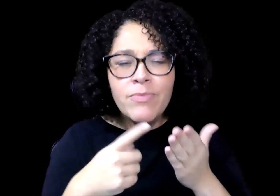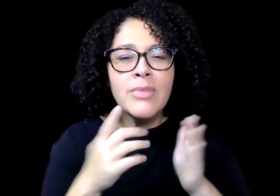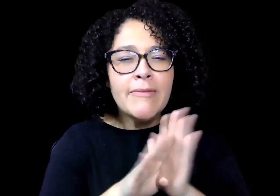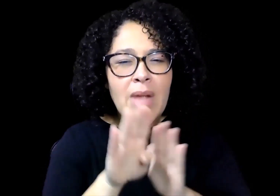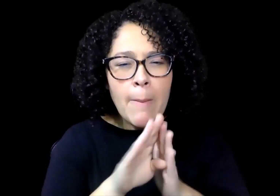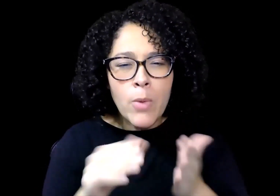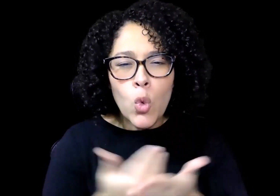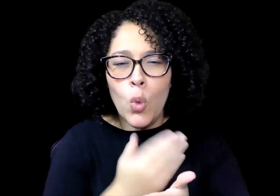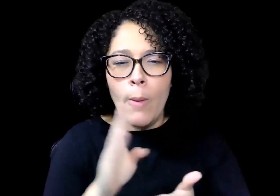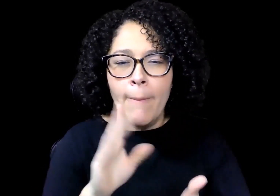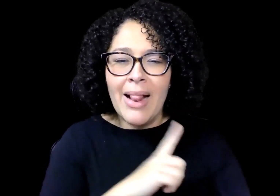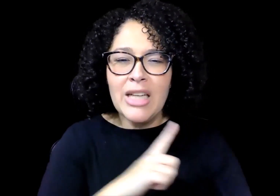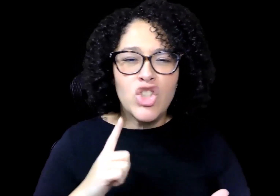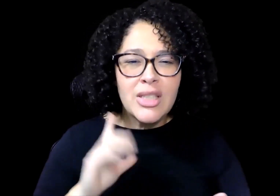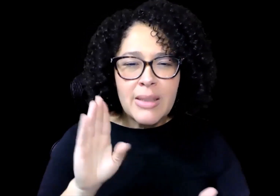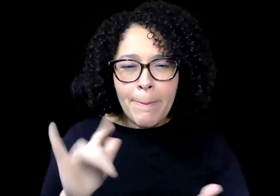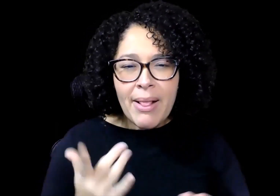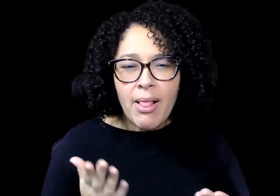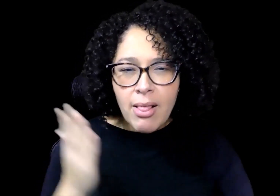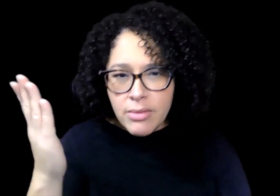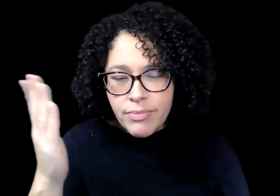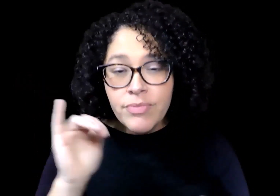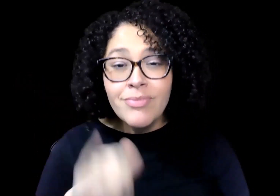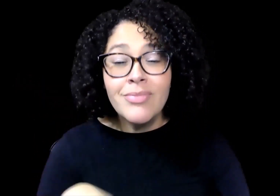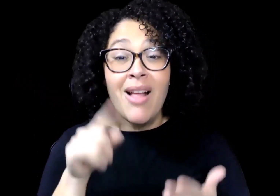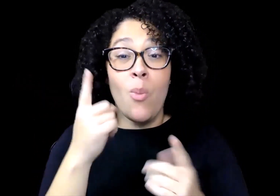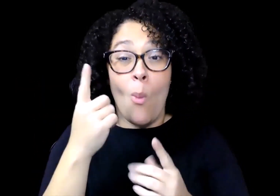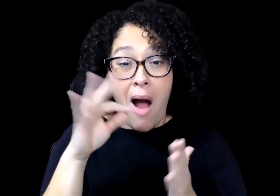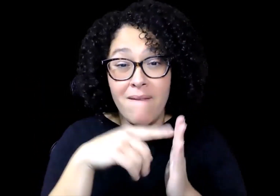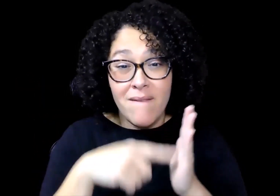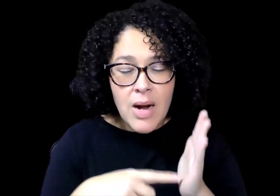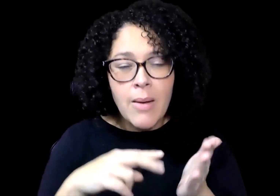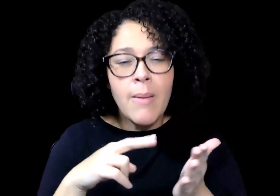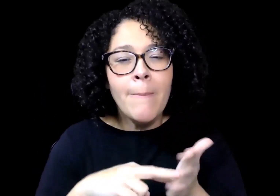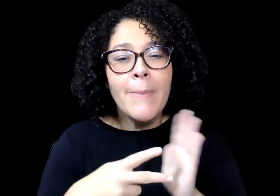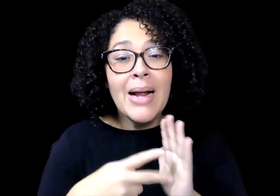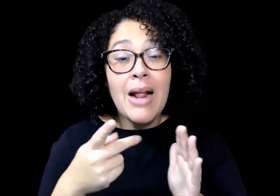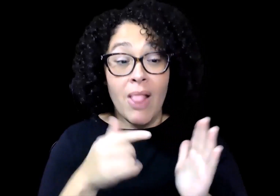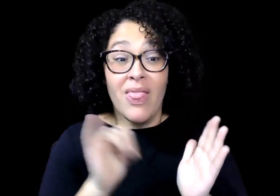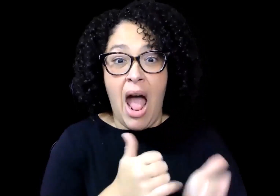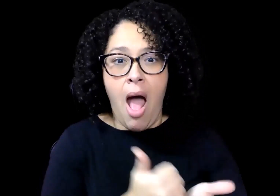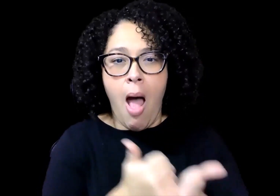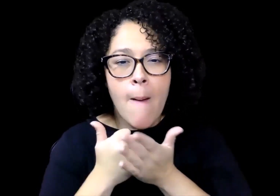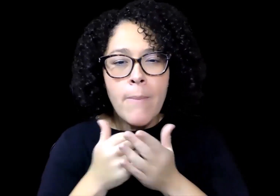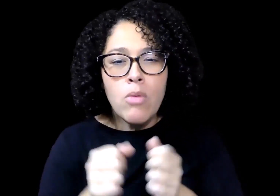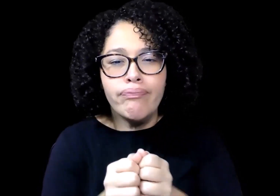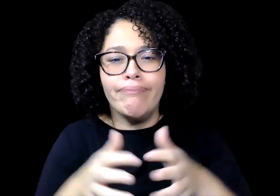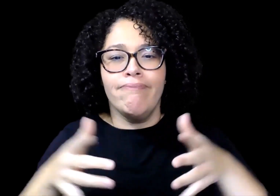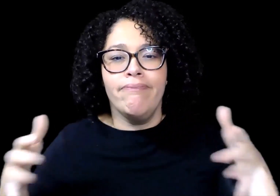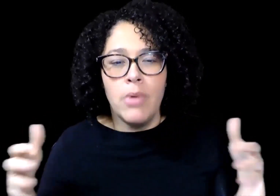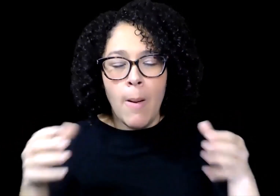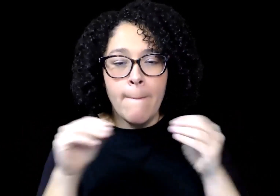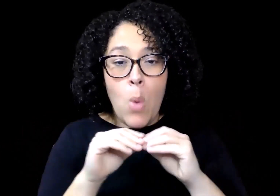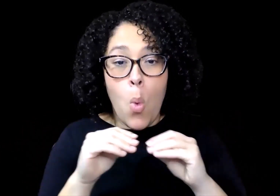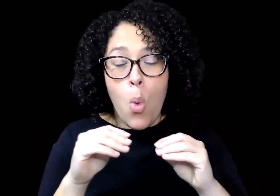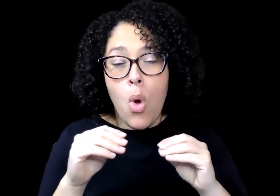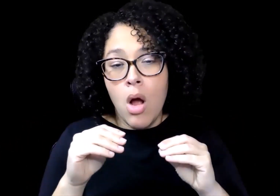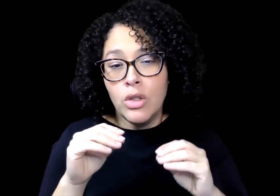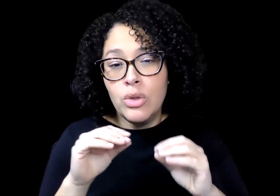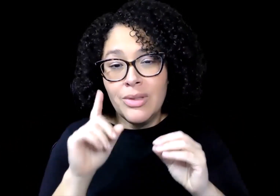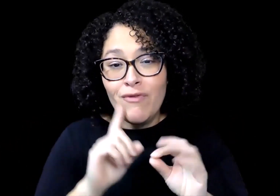we formed a legislative group and we filed a legislative bill that really helped to expand